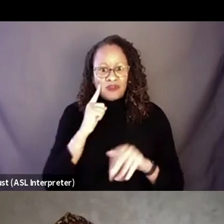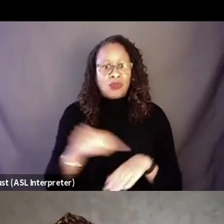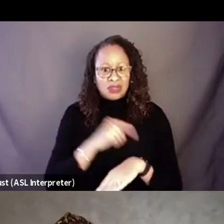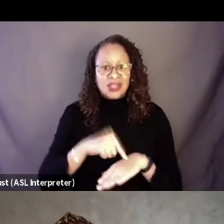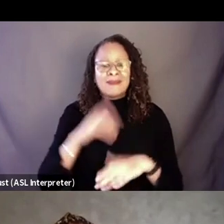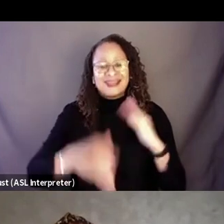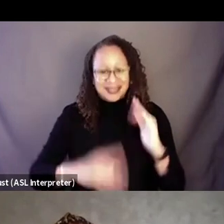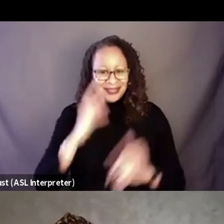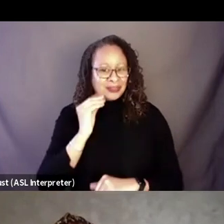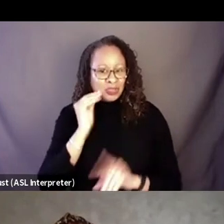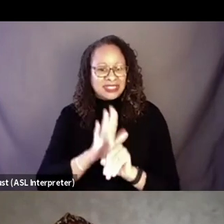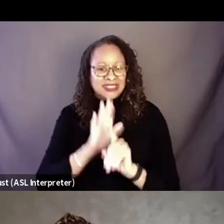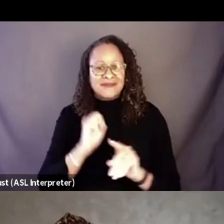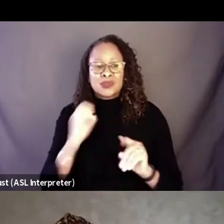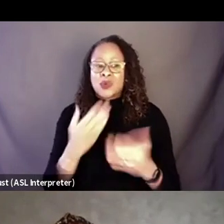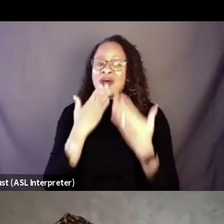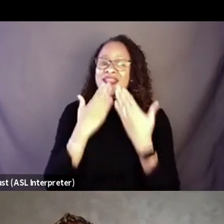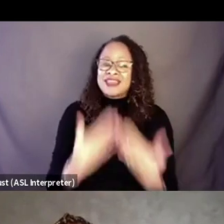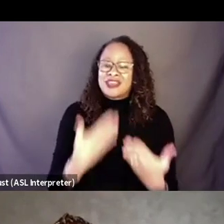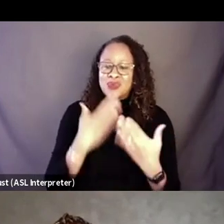So thank you. Thank you.